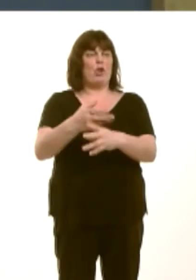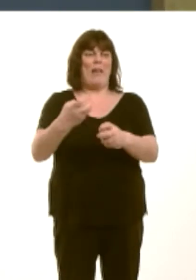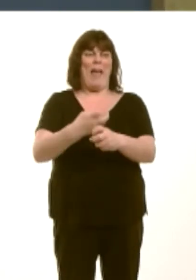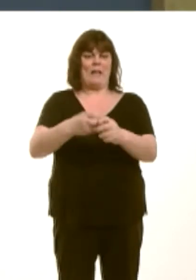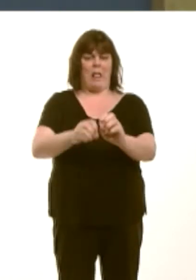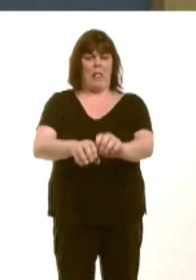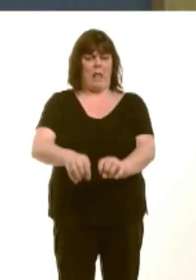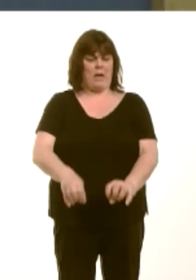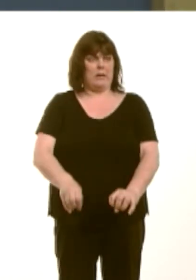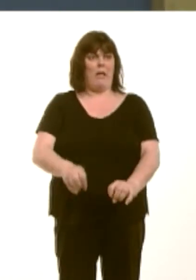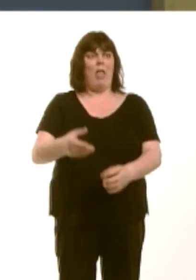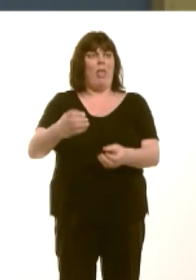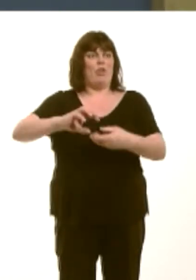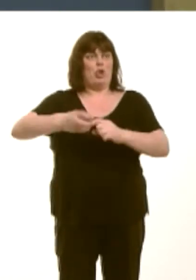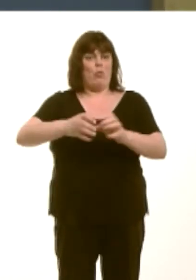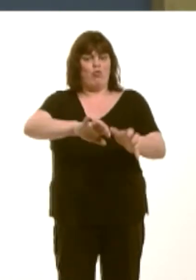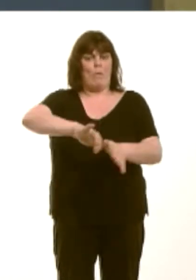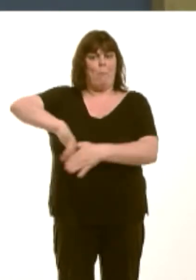Thatís one of the poor examples of NRW working with a local council.